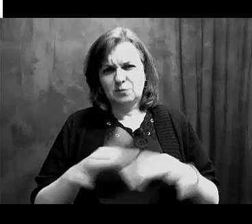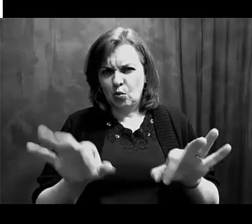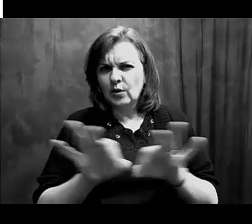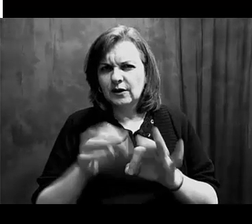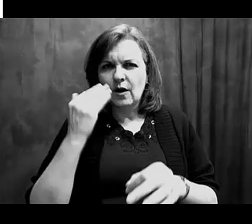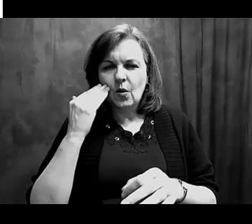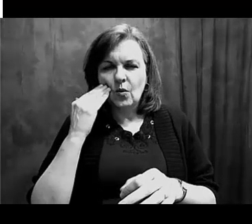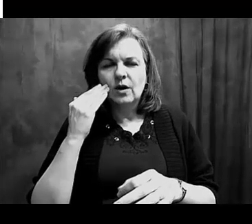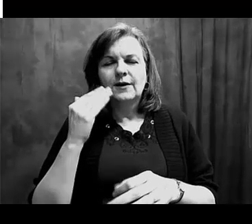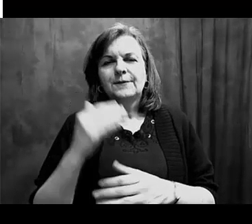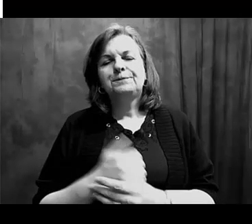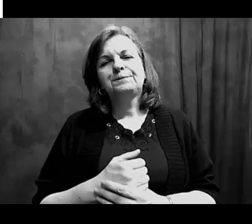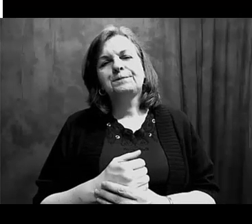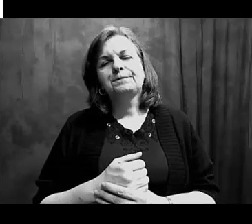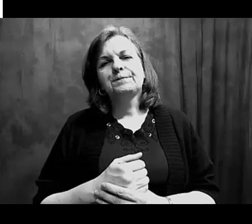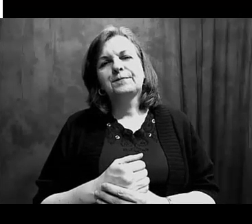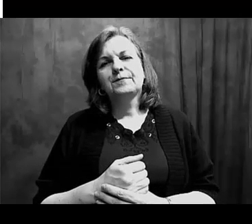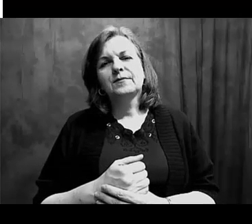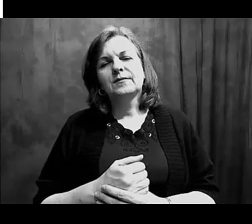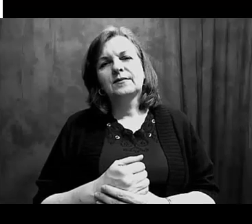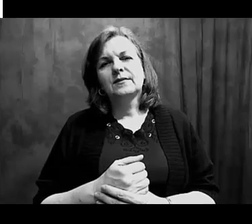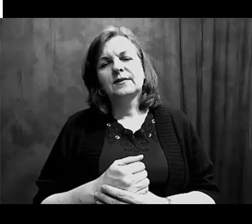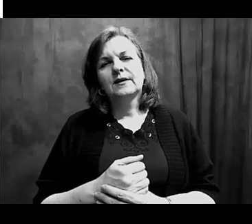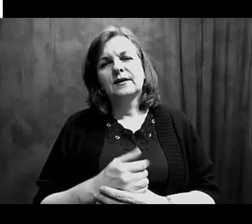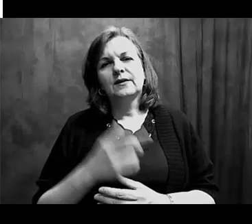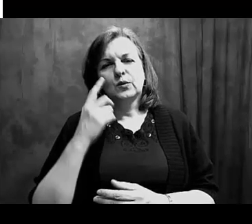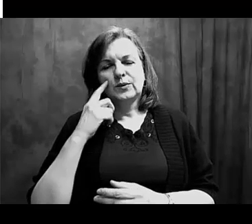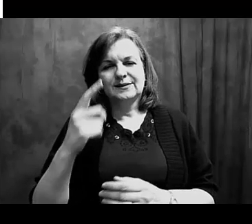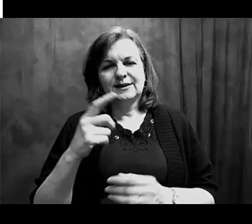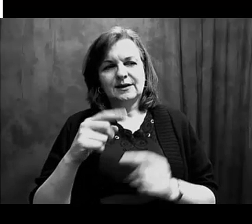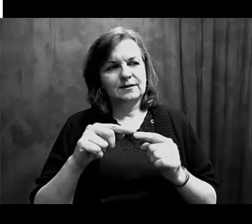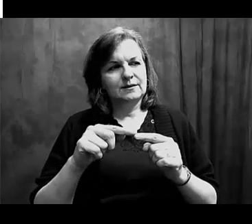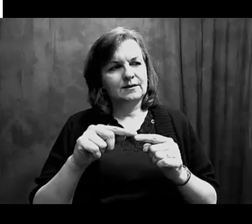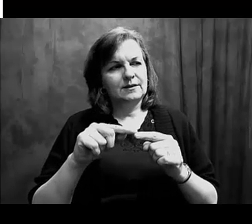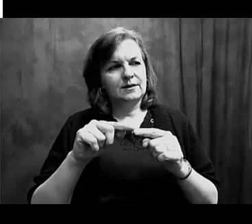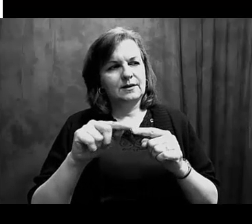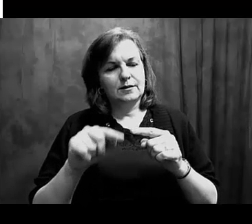only some of them! and you see we get this little blip